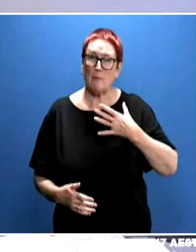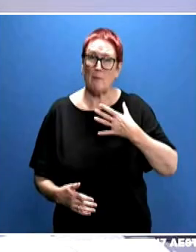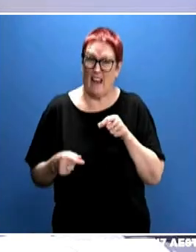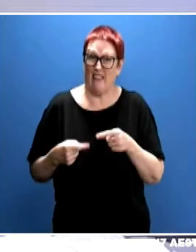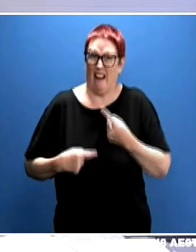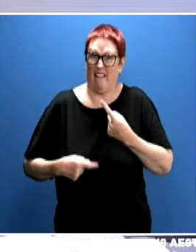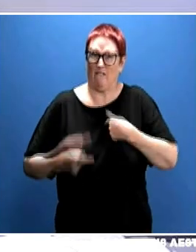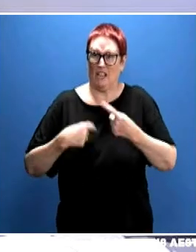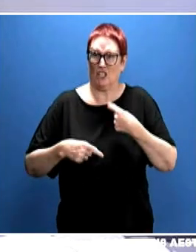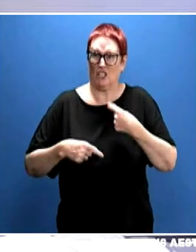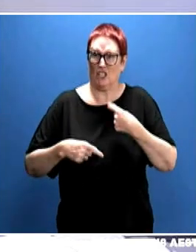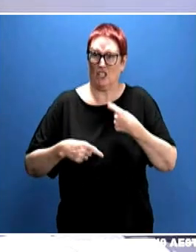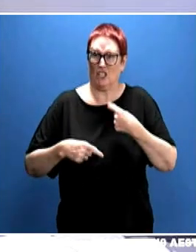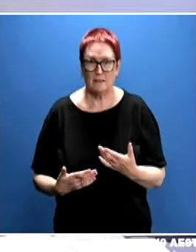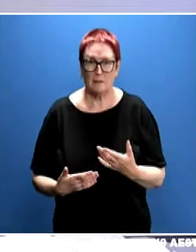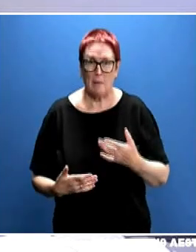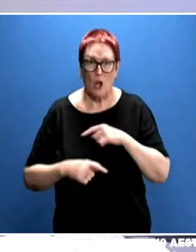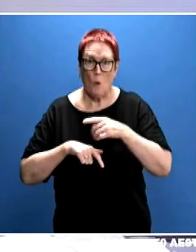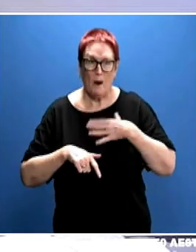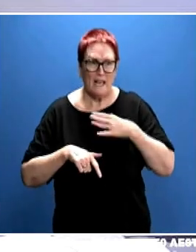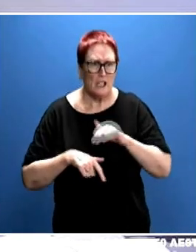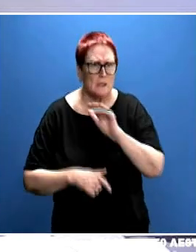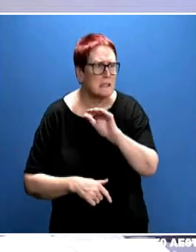Perhaps the onus is on us to make sure that we get that information.